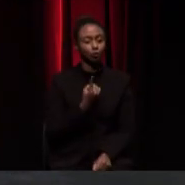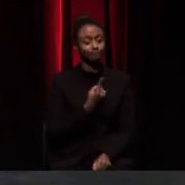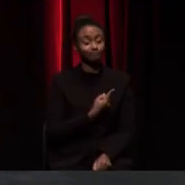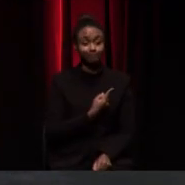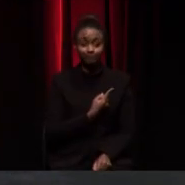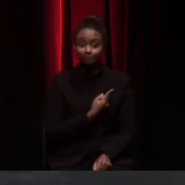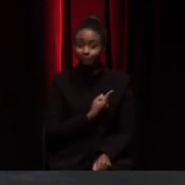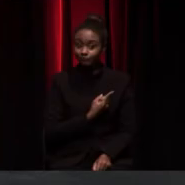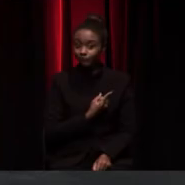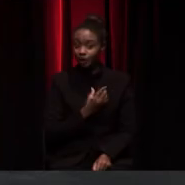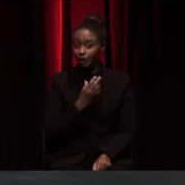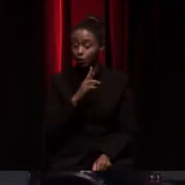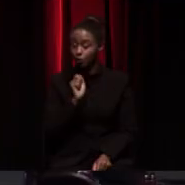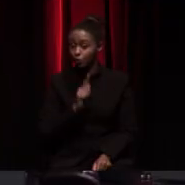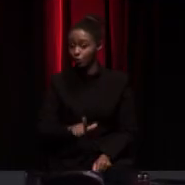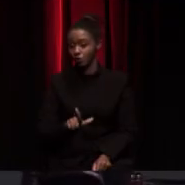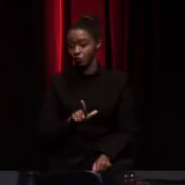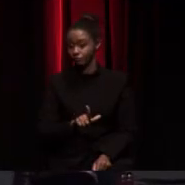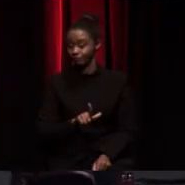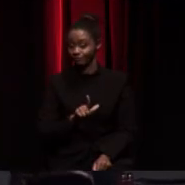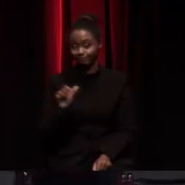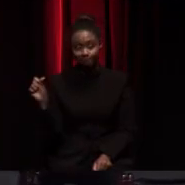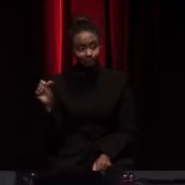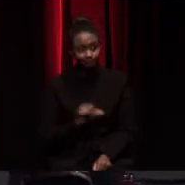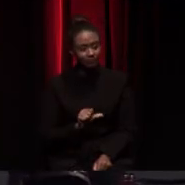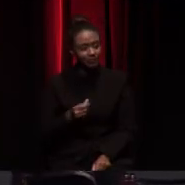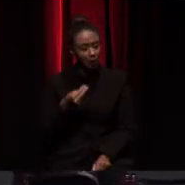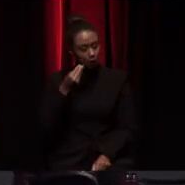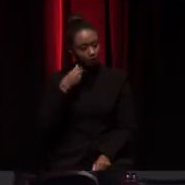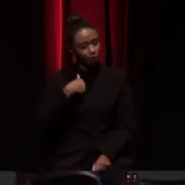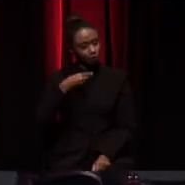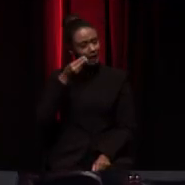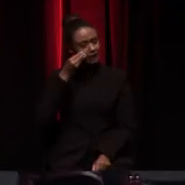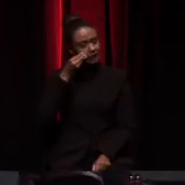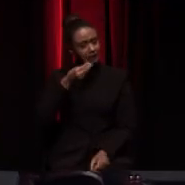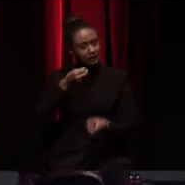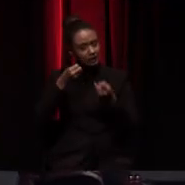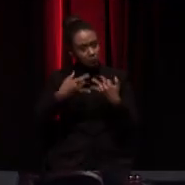I find it very cruel, I tried to talk about that at the beginning,